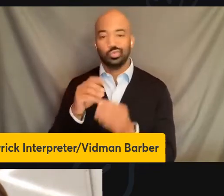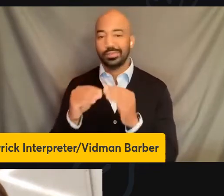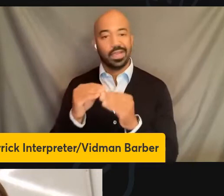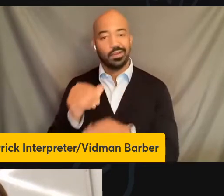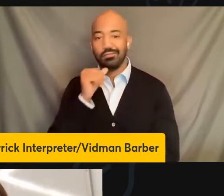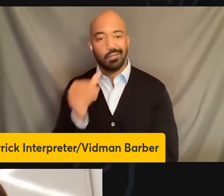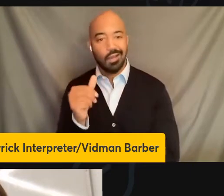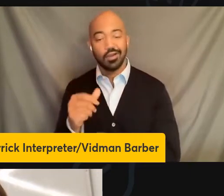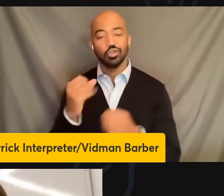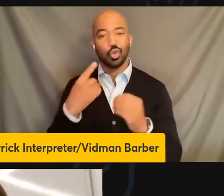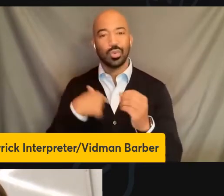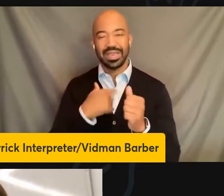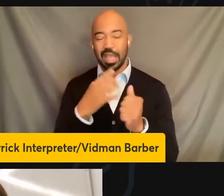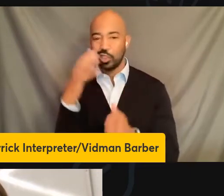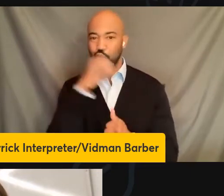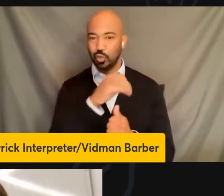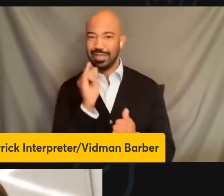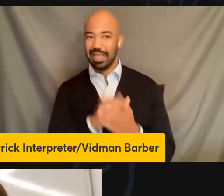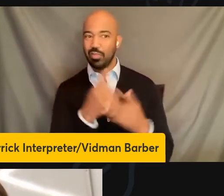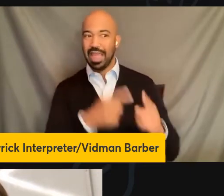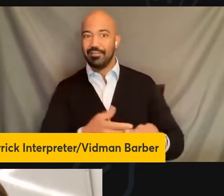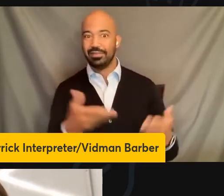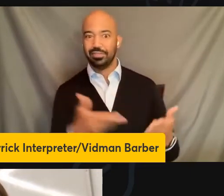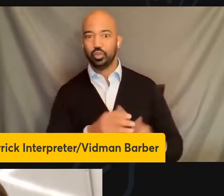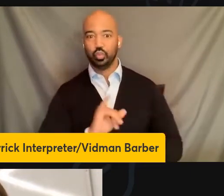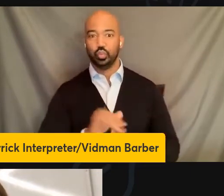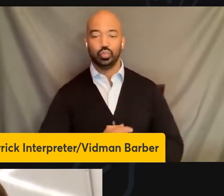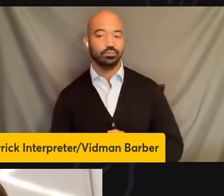something like this here, but I can only speculate